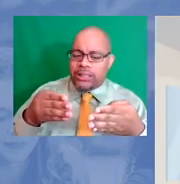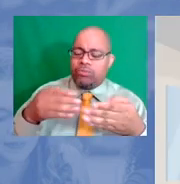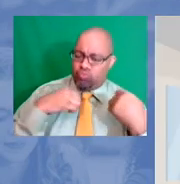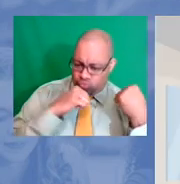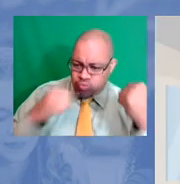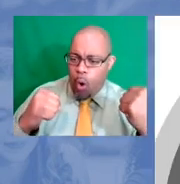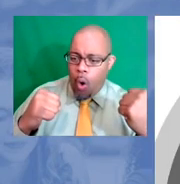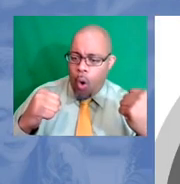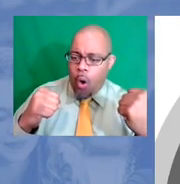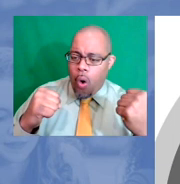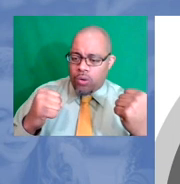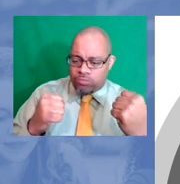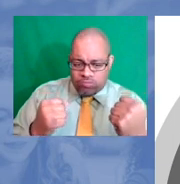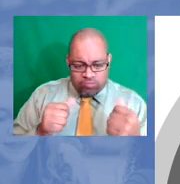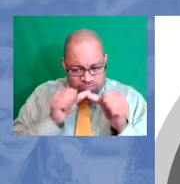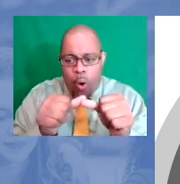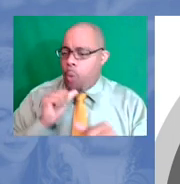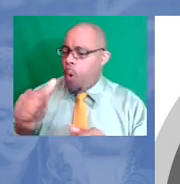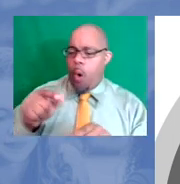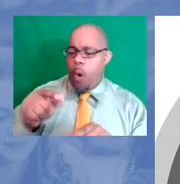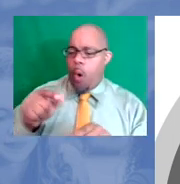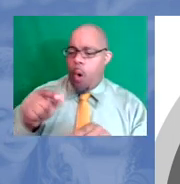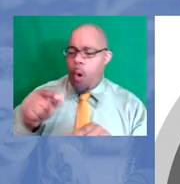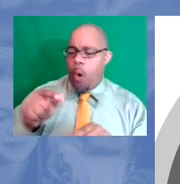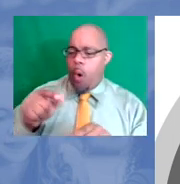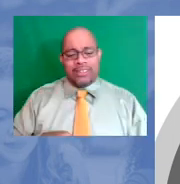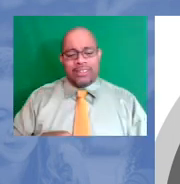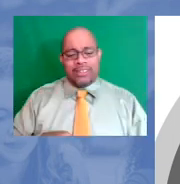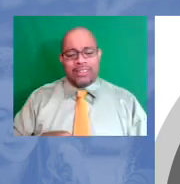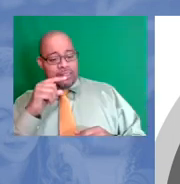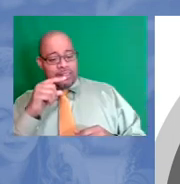BE LONG. >> TROUBLE ARISES, BUT LESSONS LEARNED MAKE